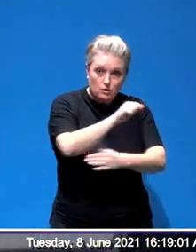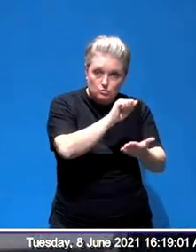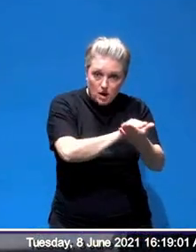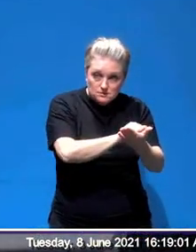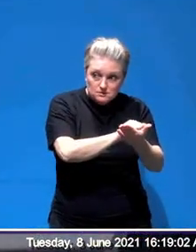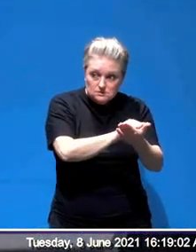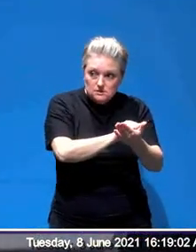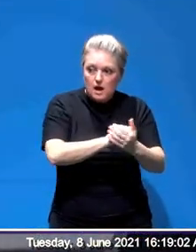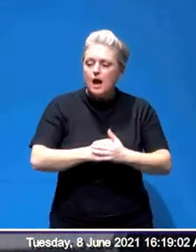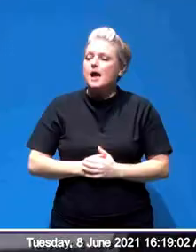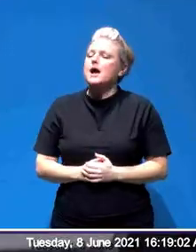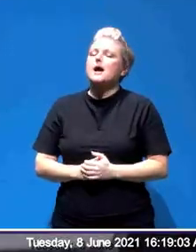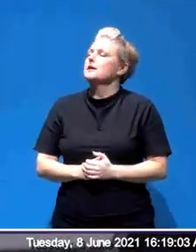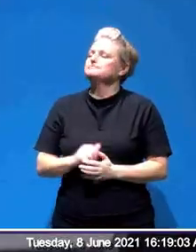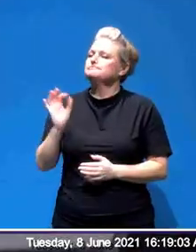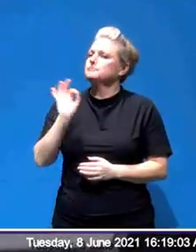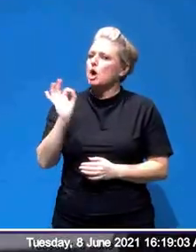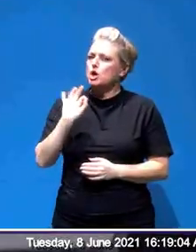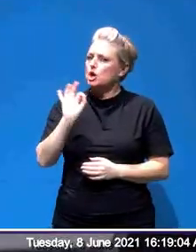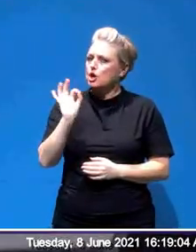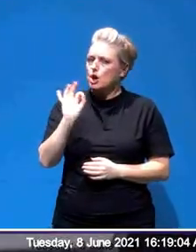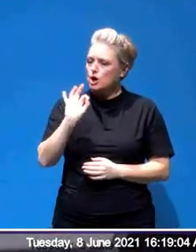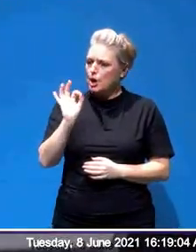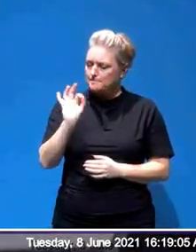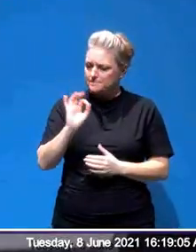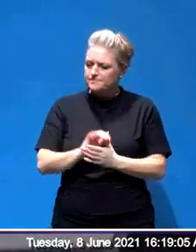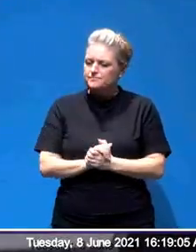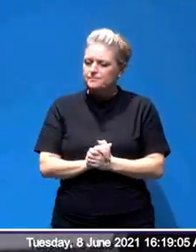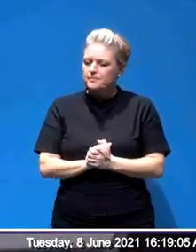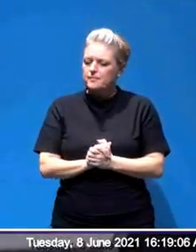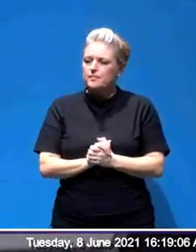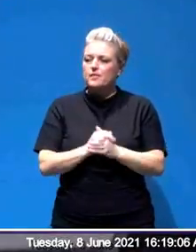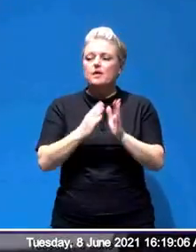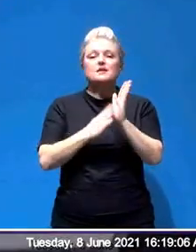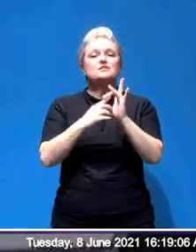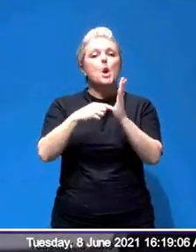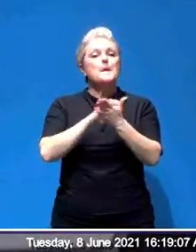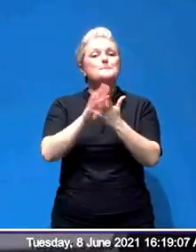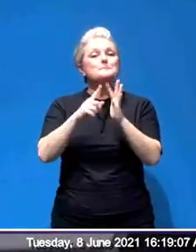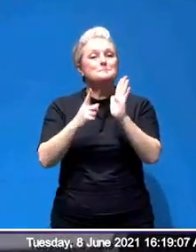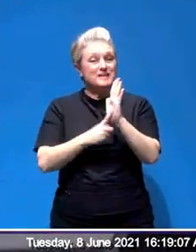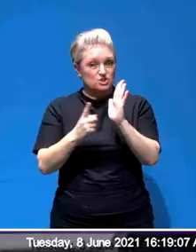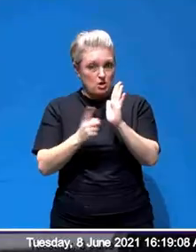Unfortunately, the residence that Mitchell lives in and the area that the